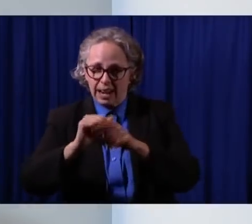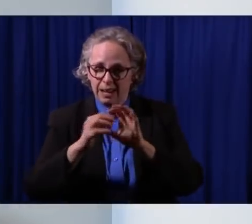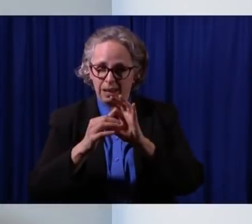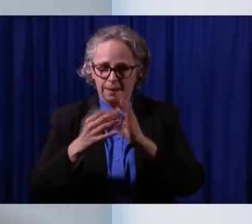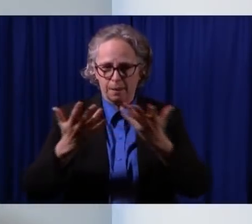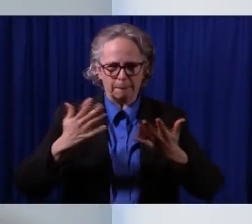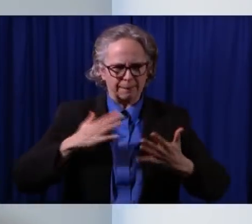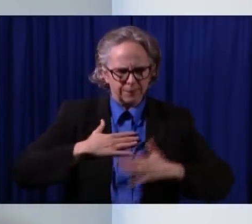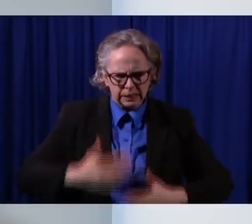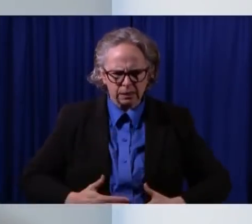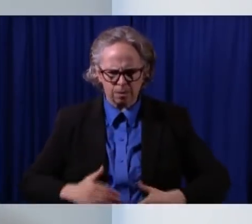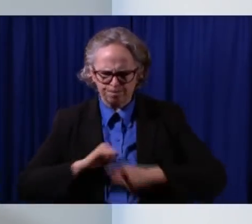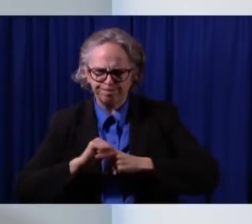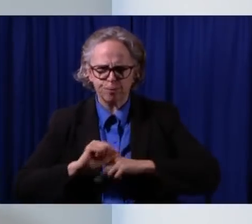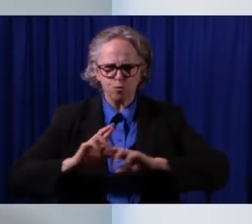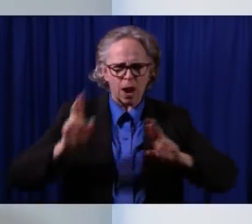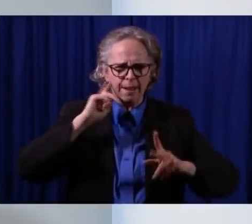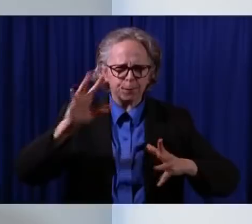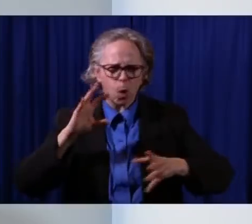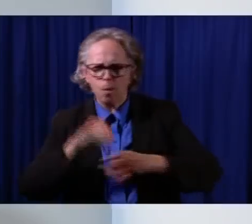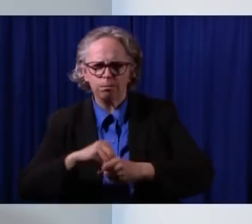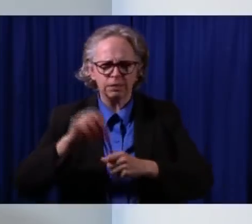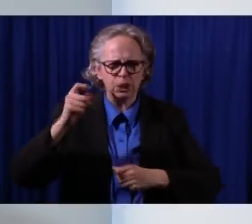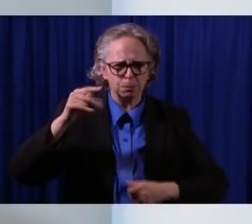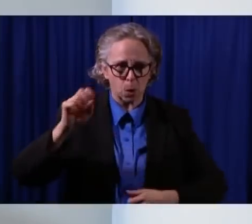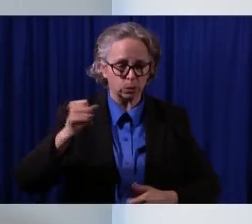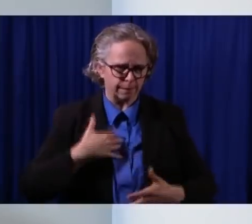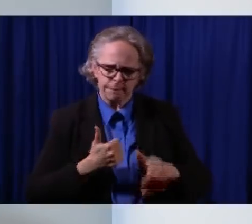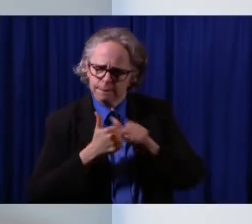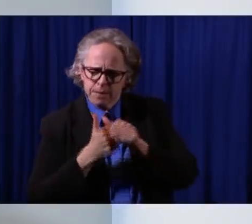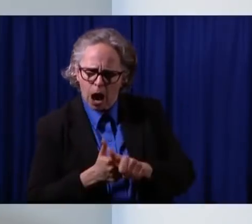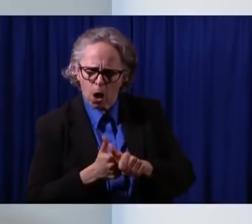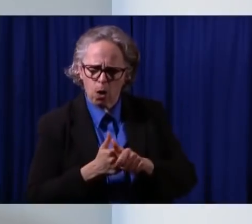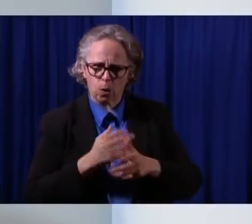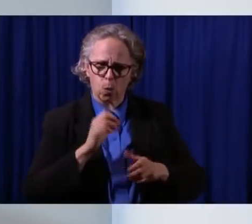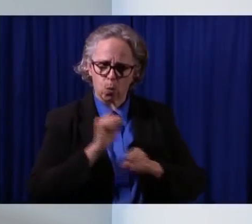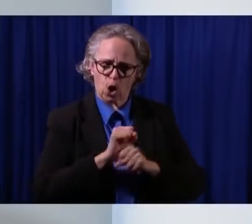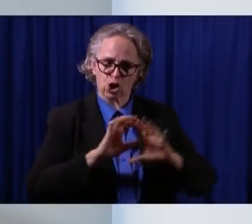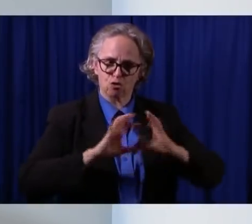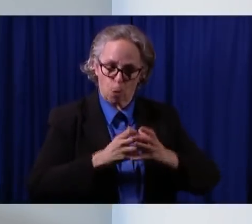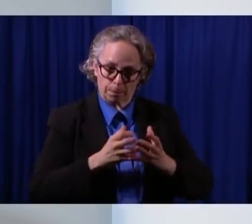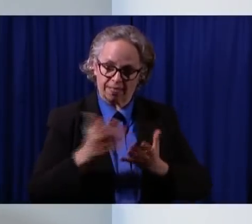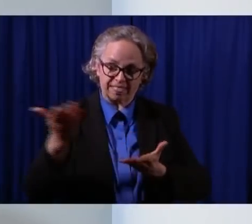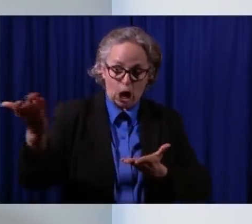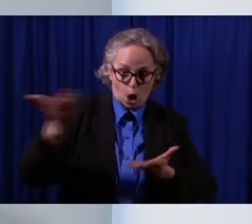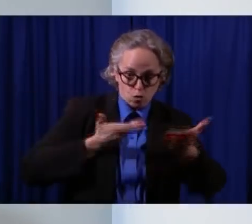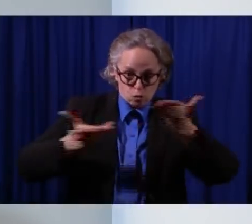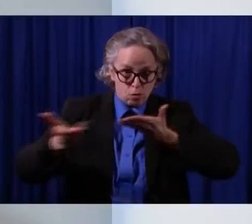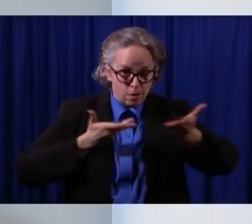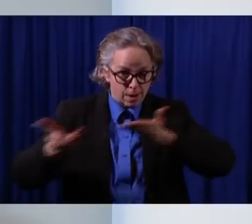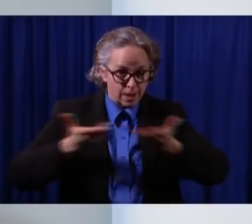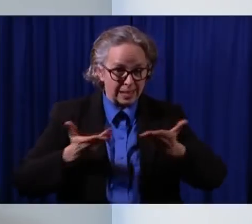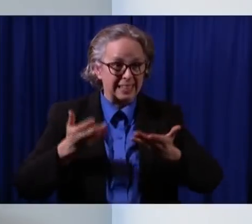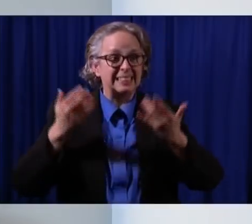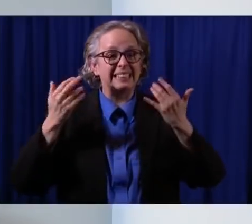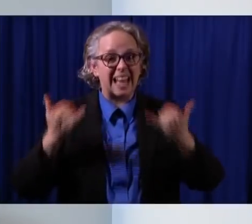COMPETITION. MAY 26th, WE OPENED SPORTS BACKUP FOR SKILLS TRAINING, PHYSICAL SKILLS